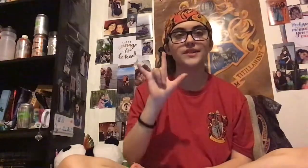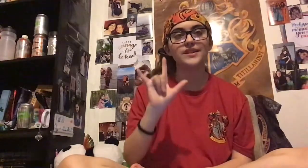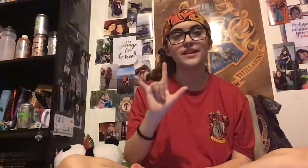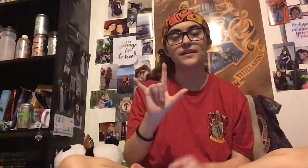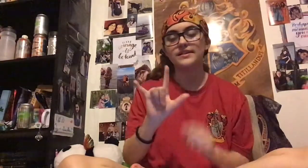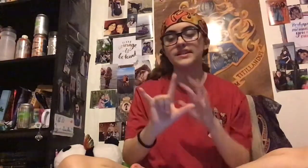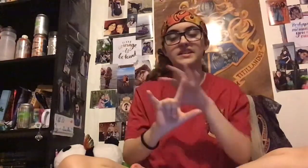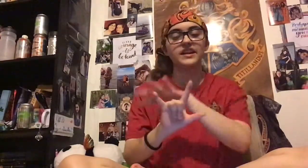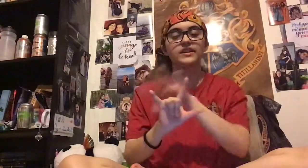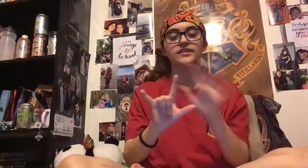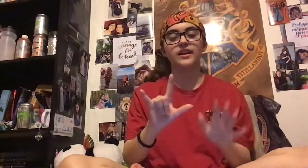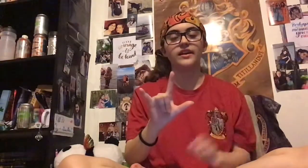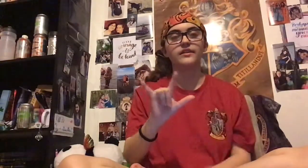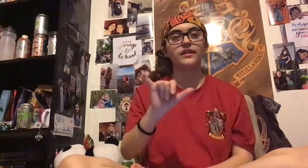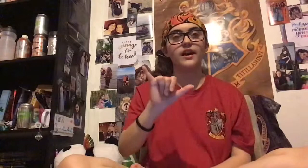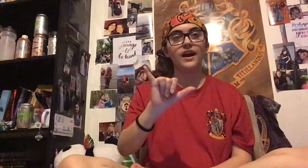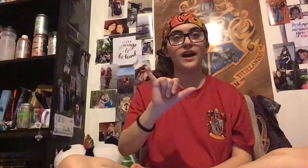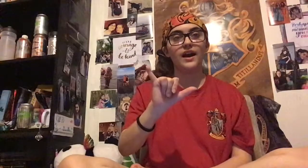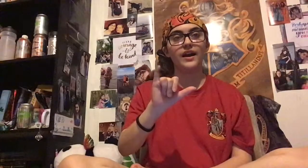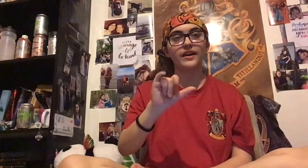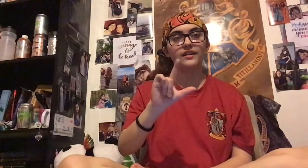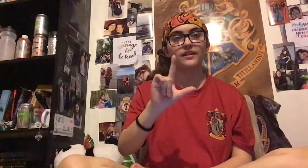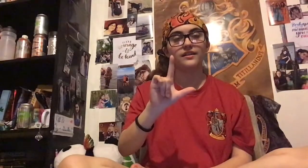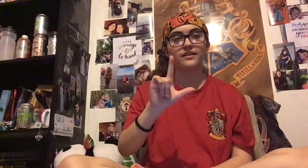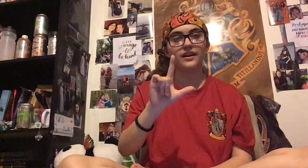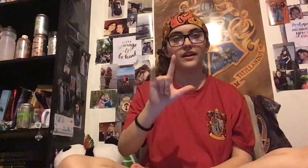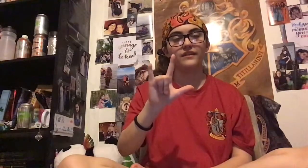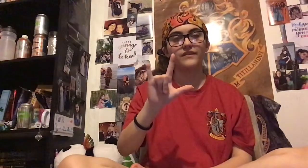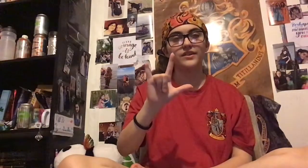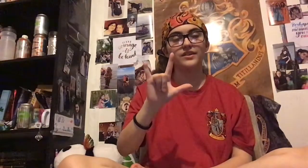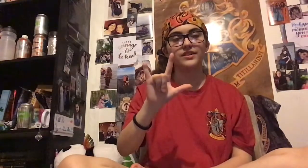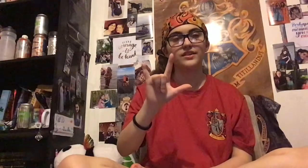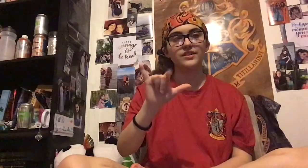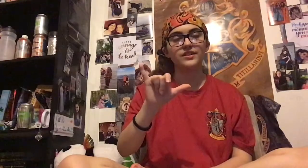Is the entire sign I love